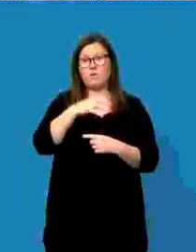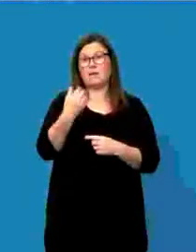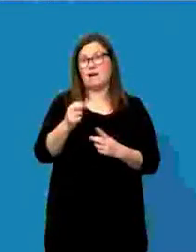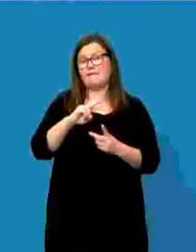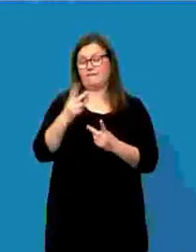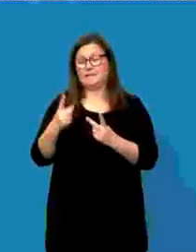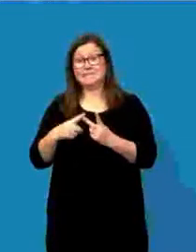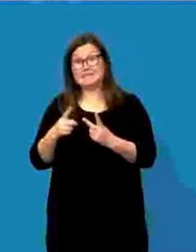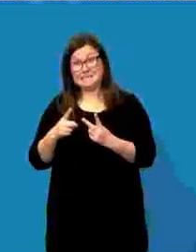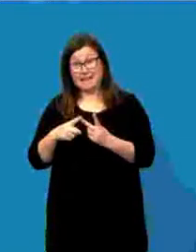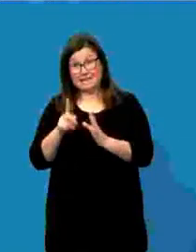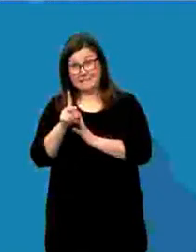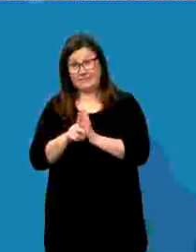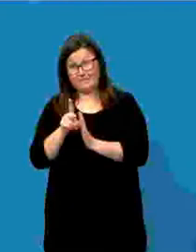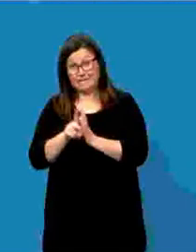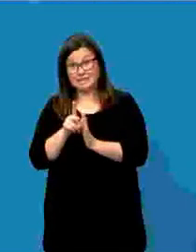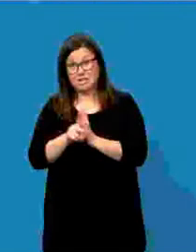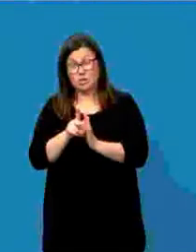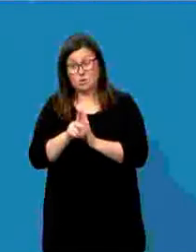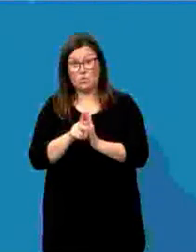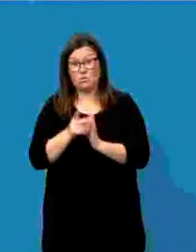So just for the